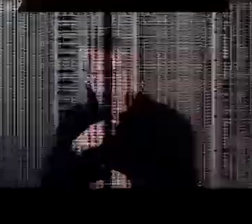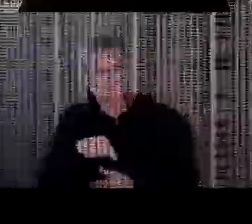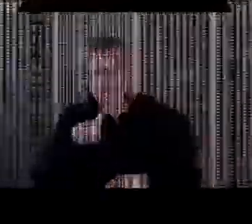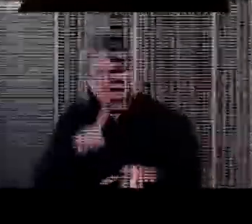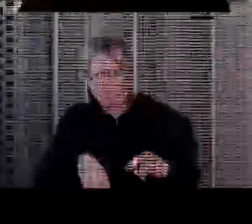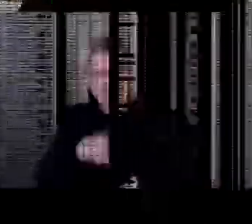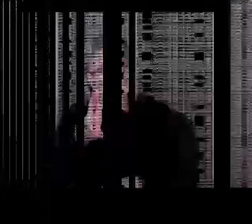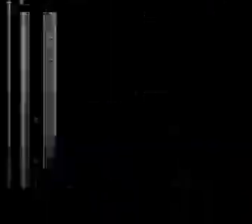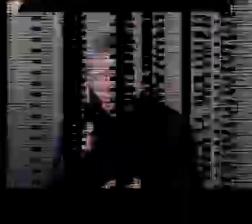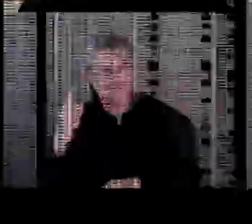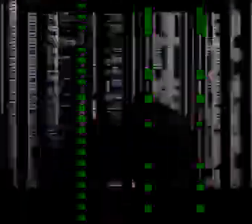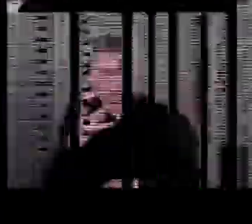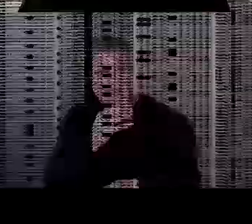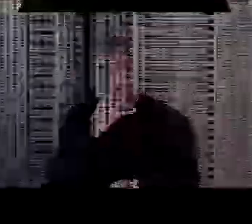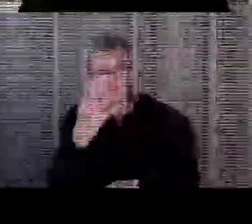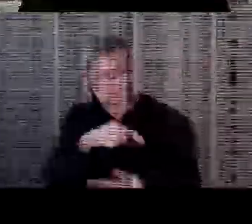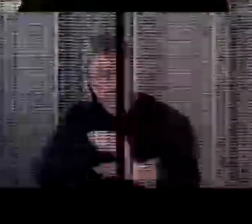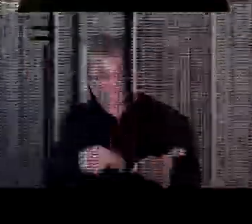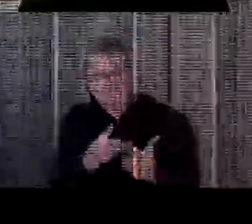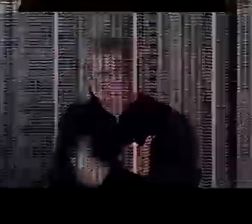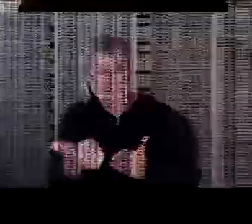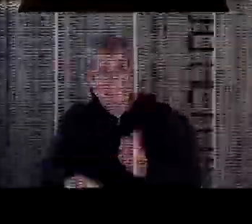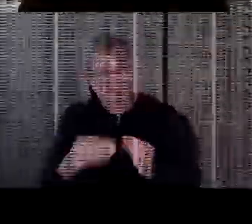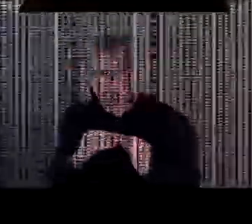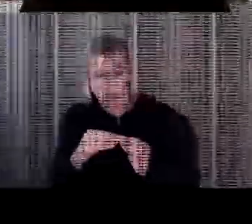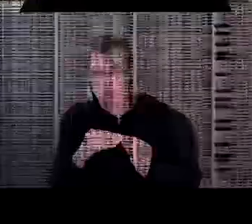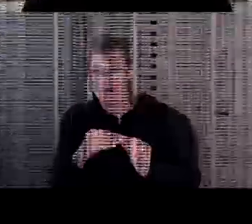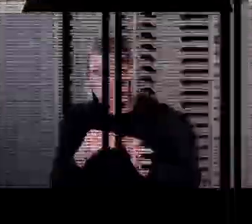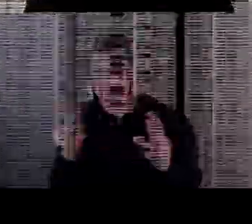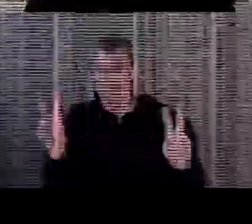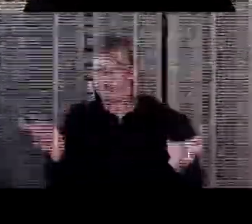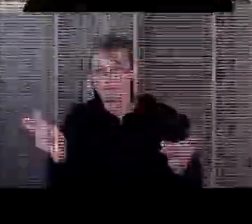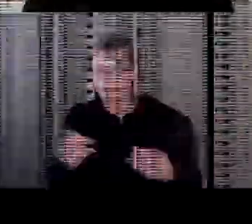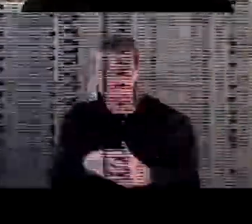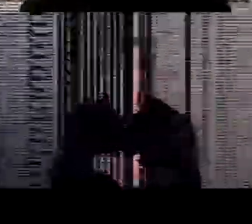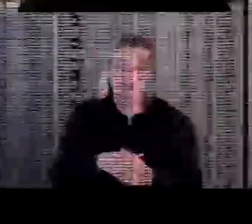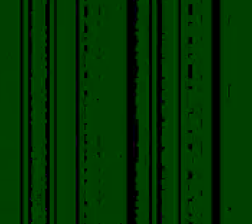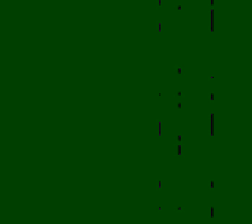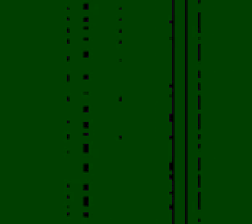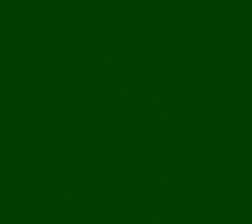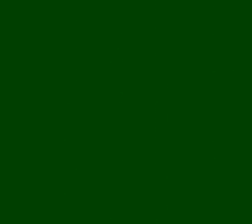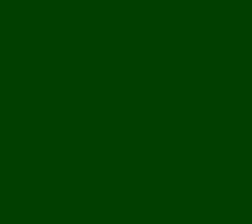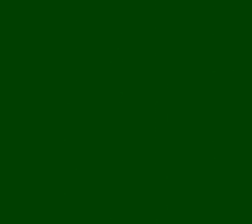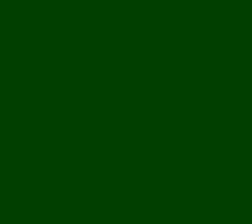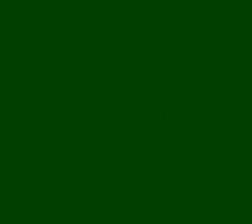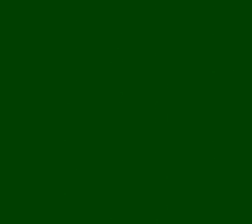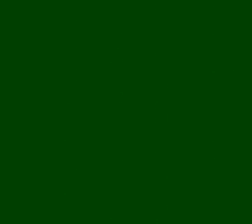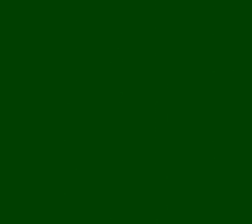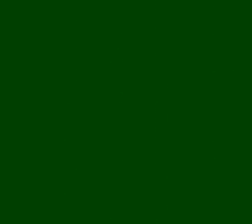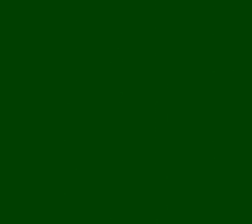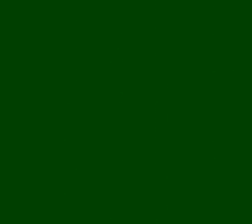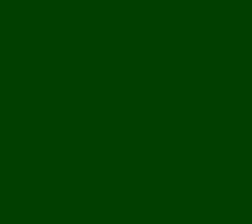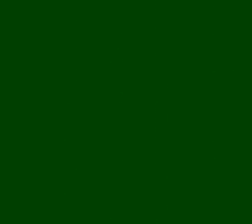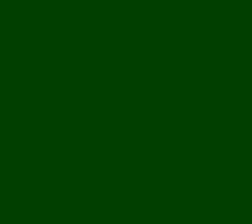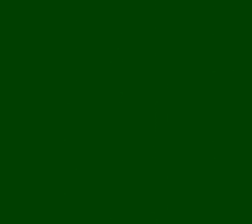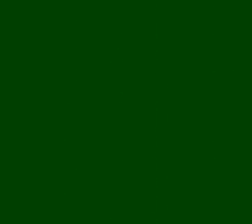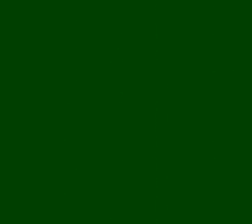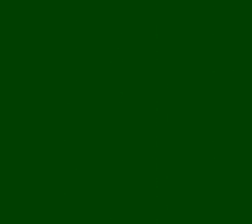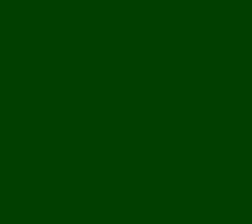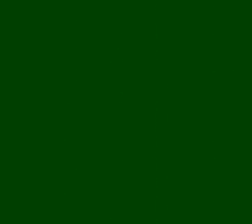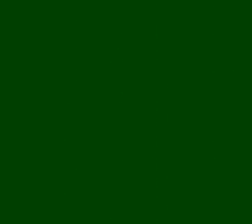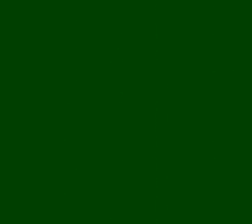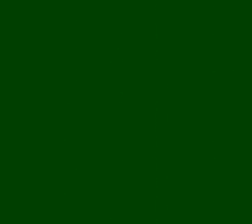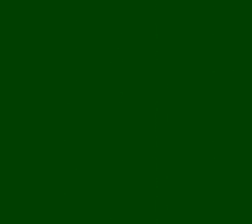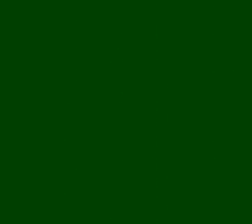and ignore these things anymore. So between my podcasts and anecdotes from usability studies,